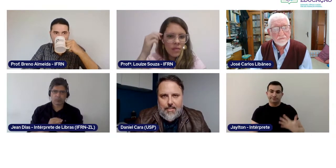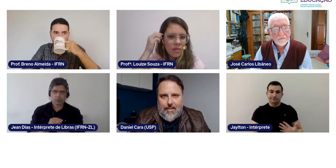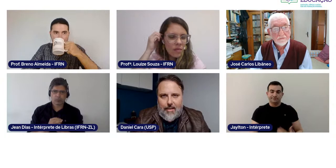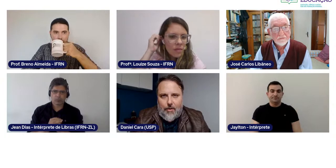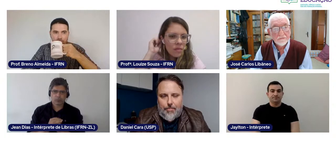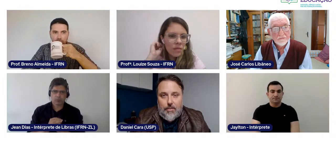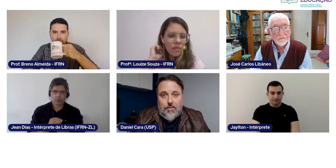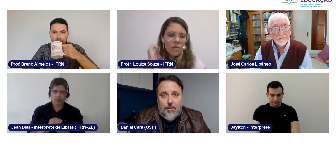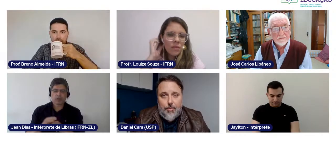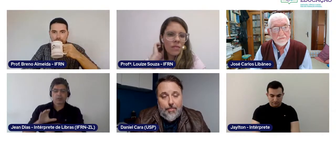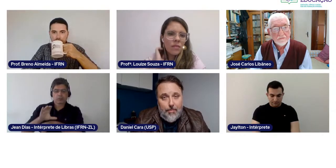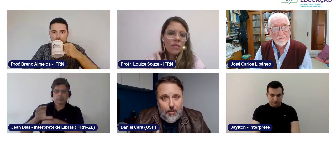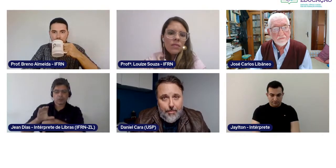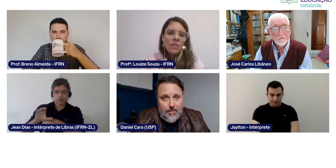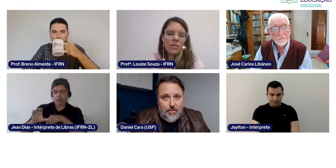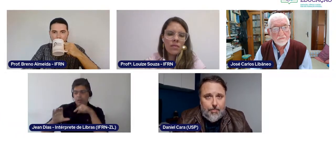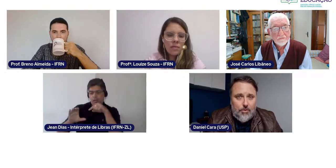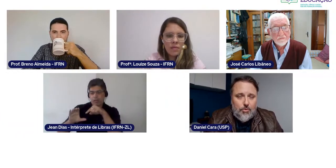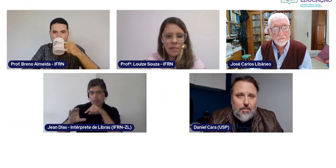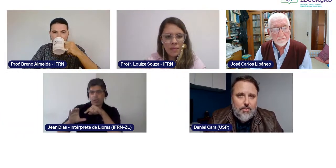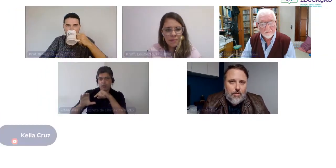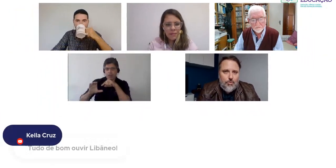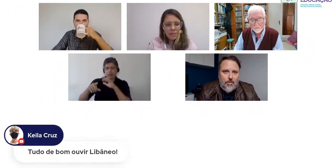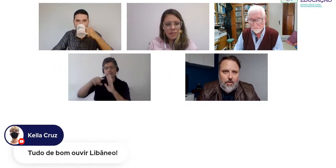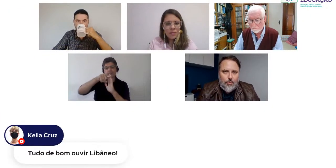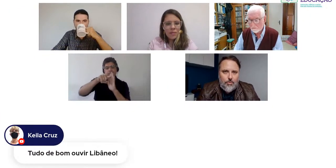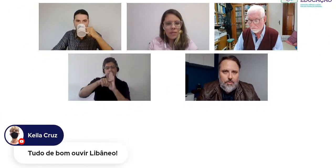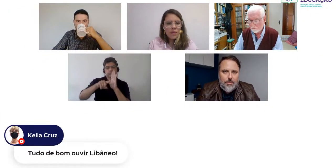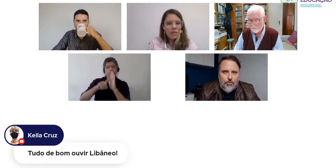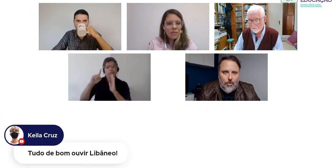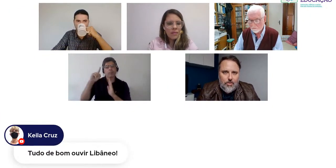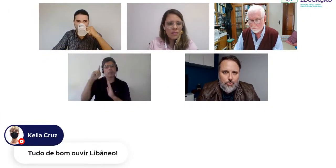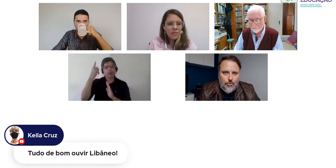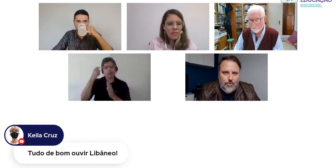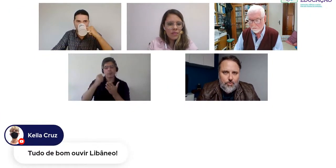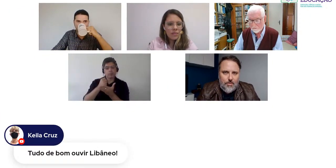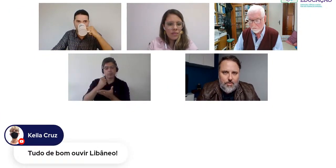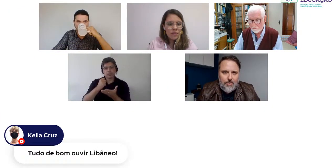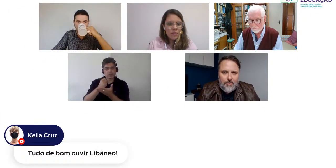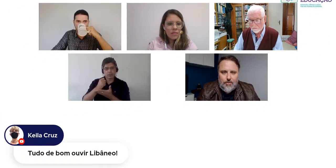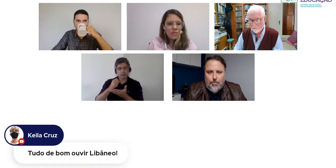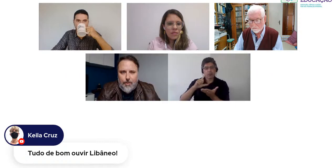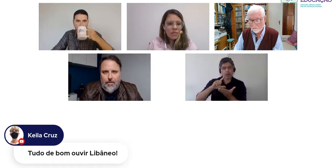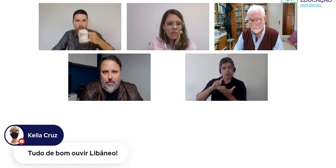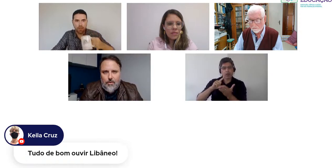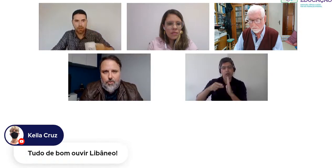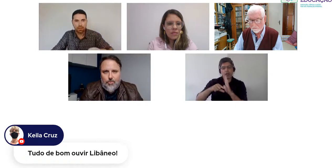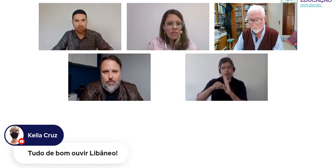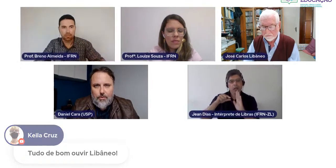which is the first principle of our national education, inscribed in article 206, first item from the Federal Constitution,